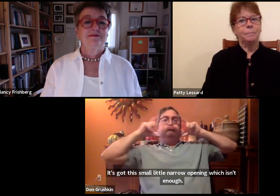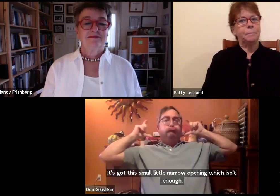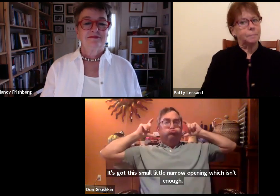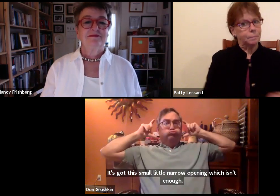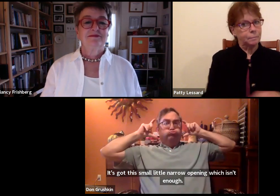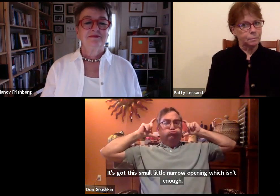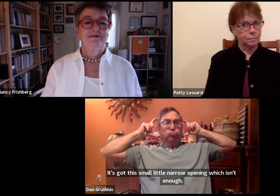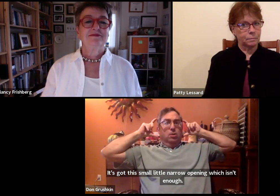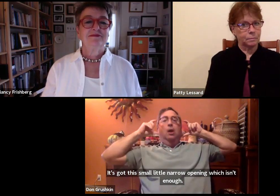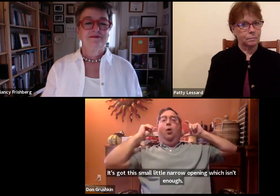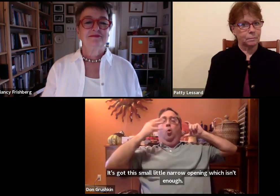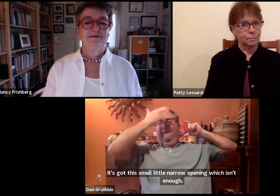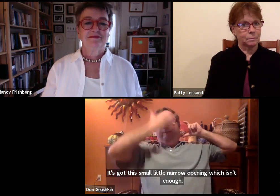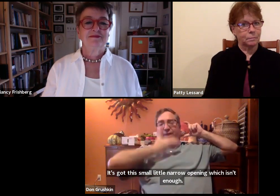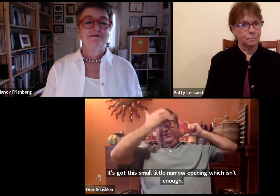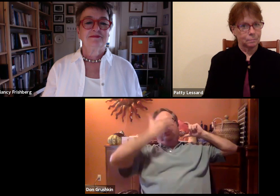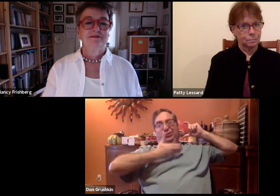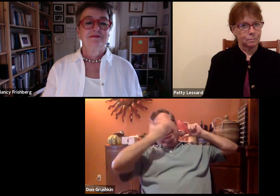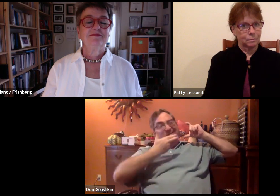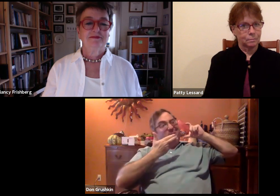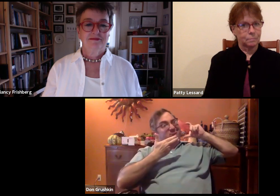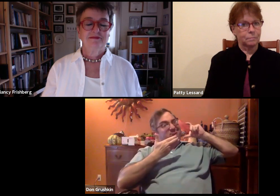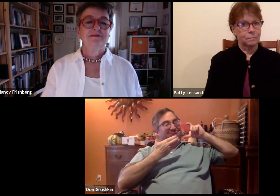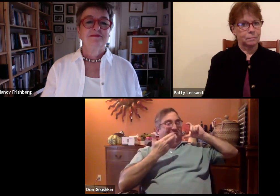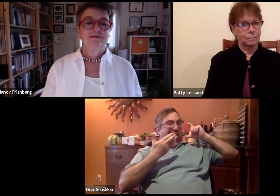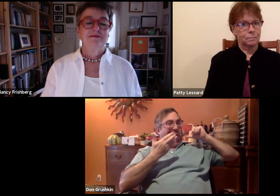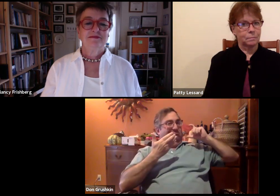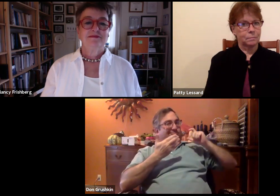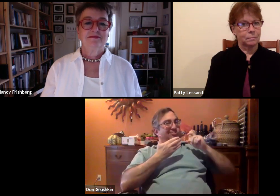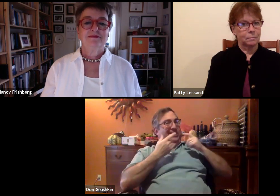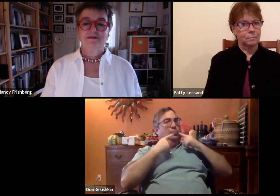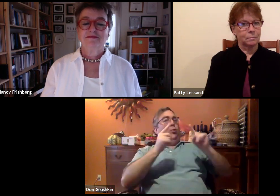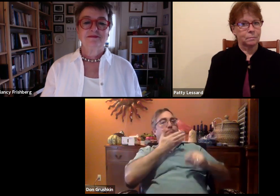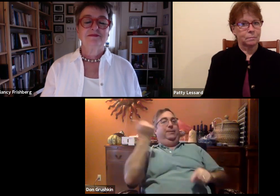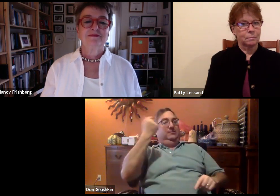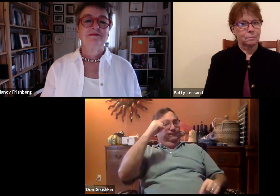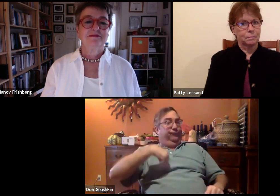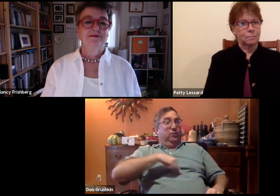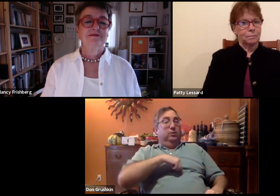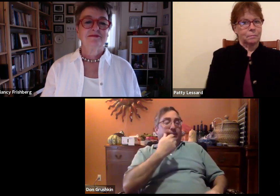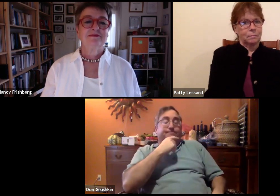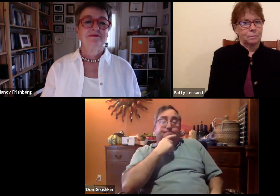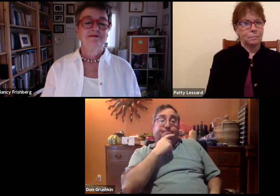enough. It's got this small little narrow opening which isn't There's another one that has a wider transparent